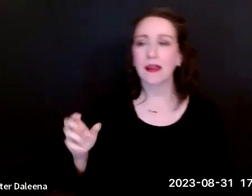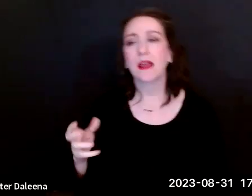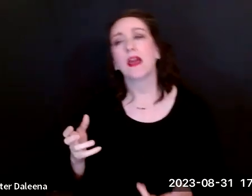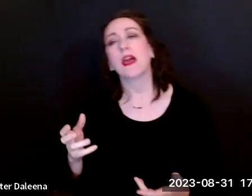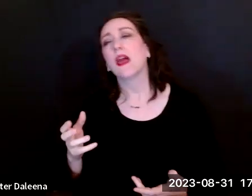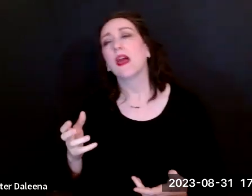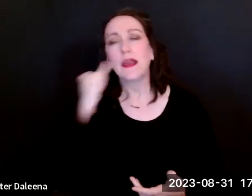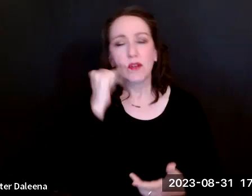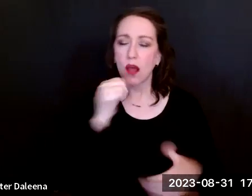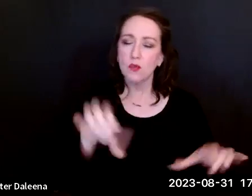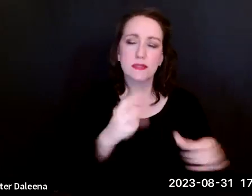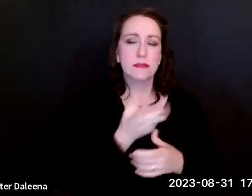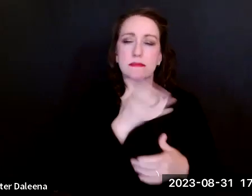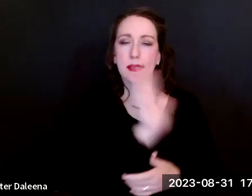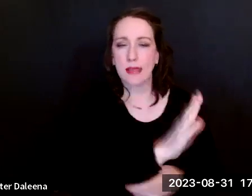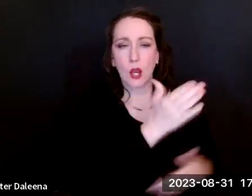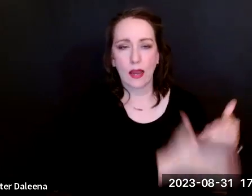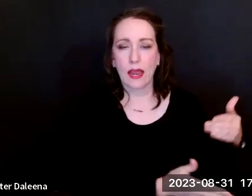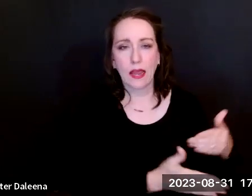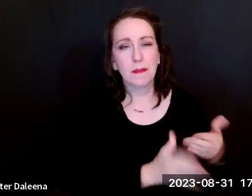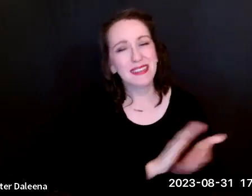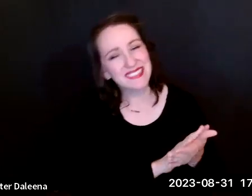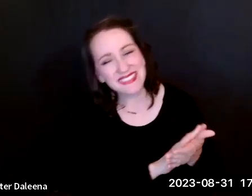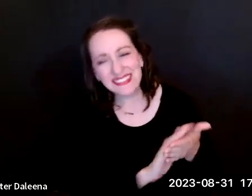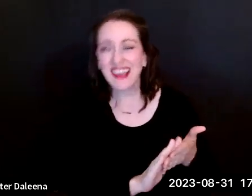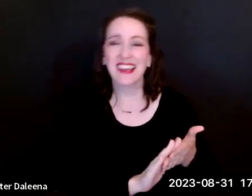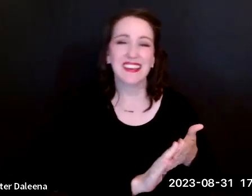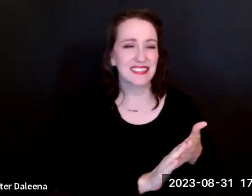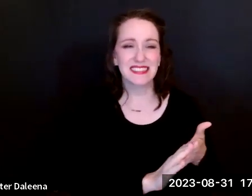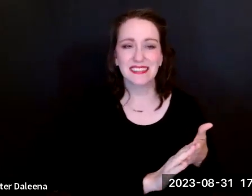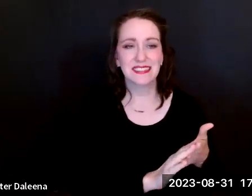aren't doing something on their end it would be nice just to even though it's not your department